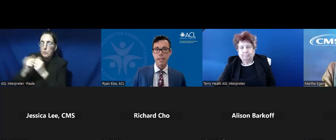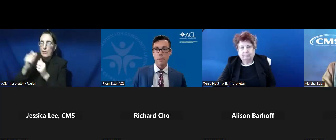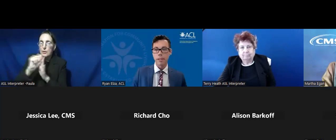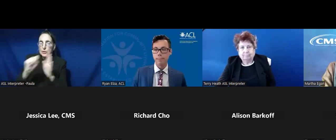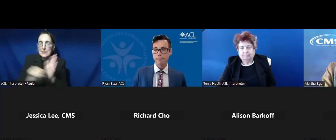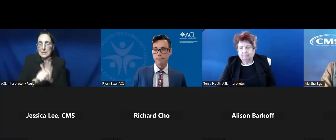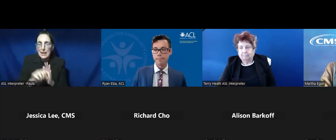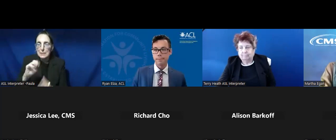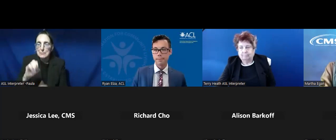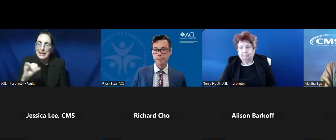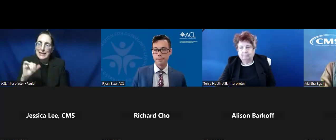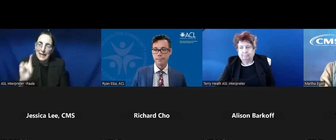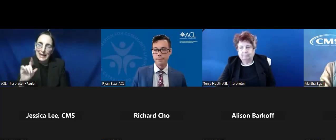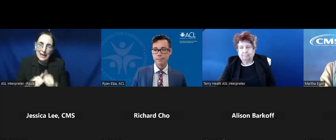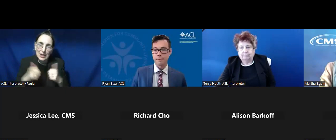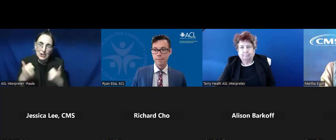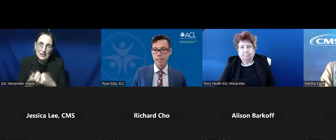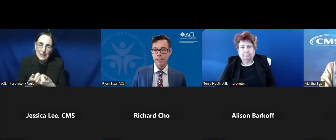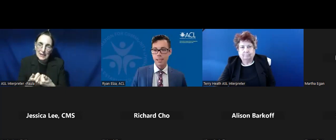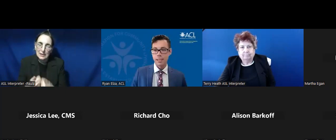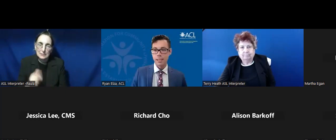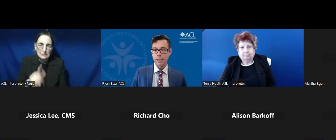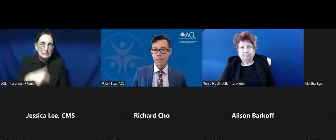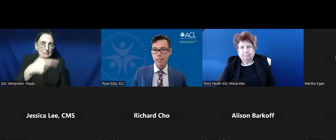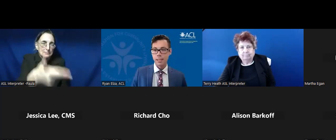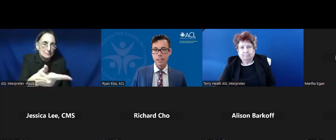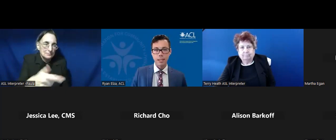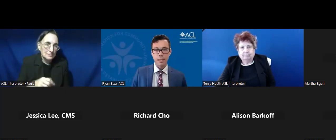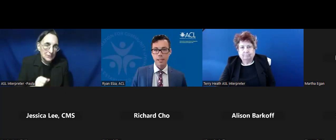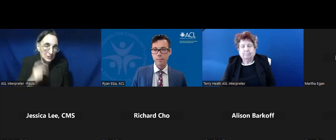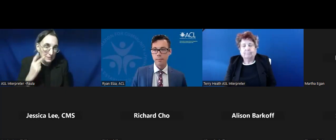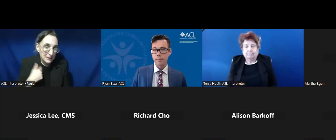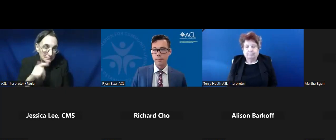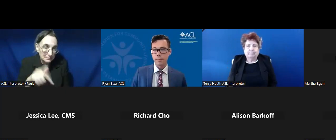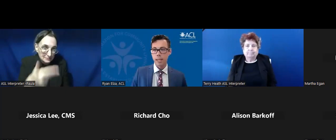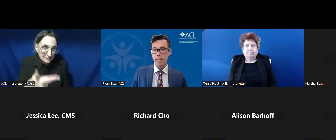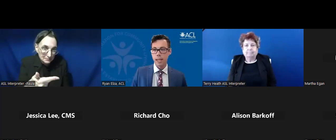Thank you, Martha. Yep. RYAN ELZA: